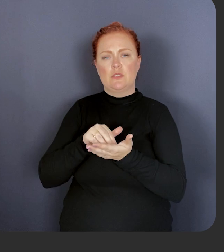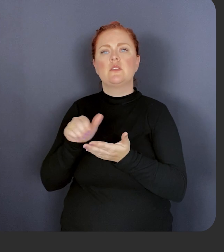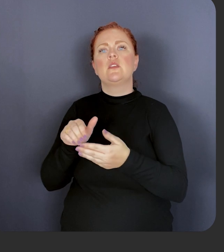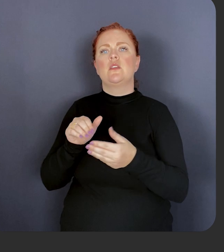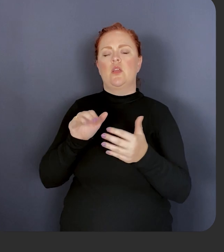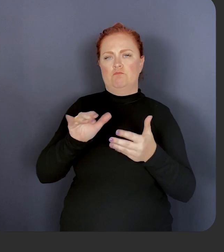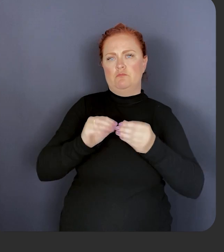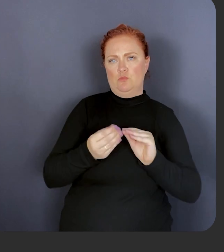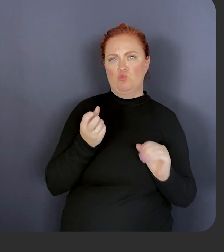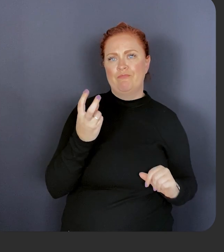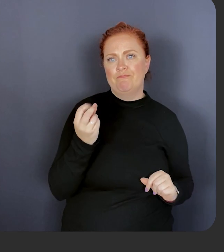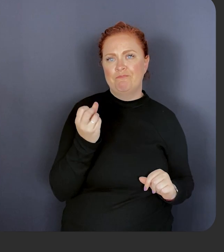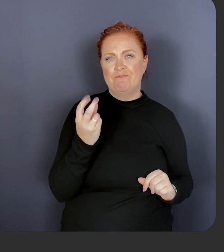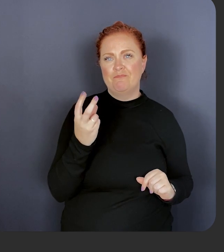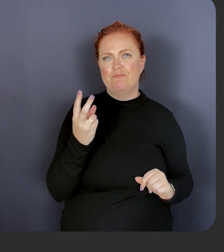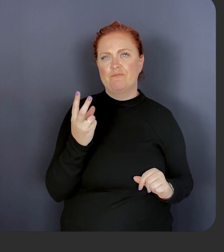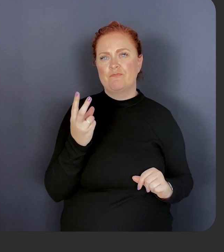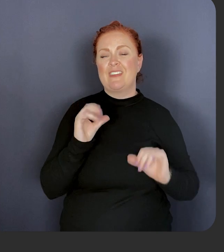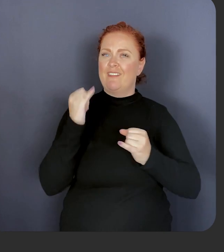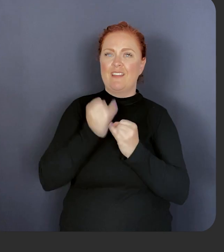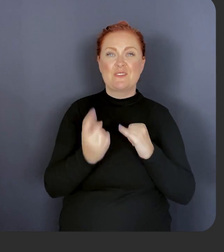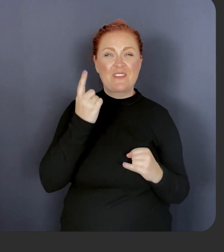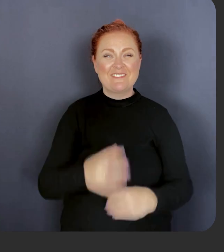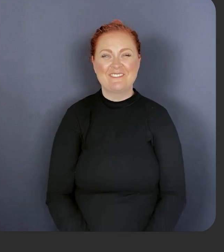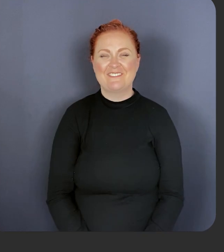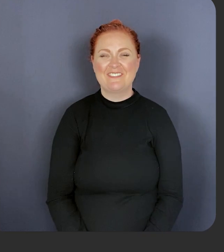To Do 12, our last one.